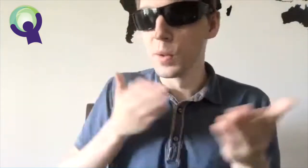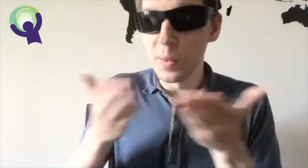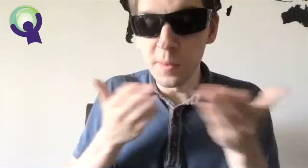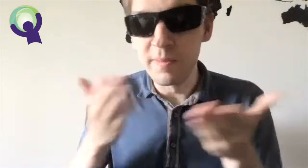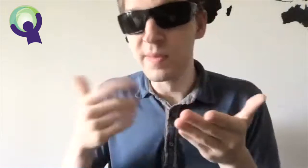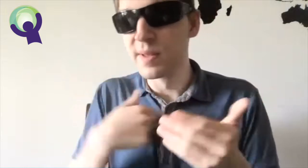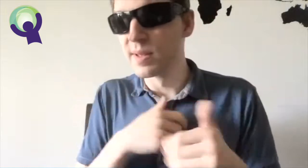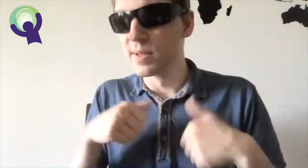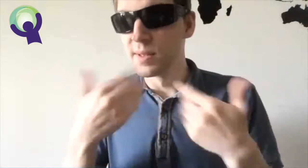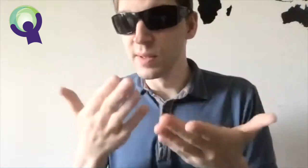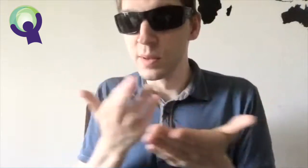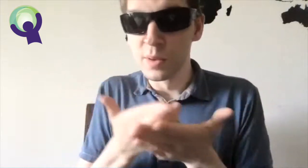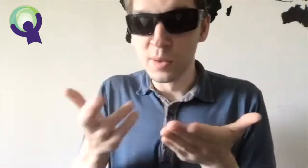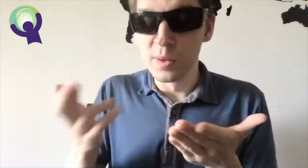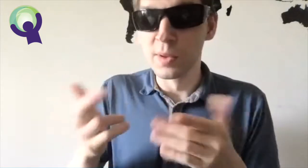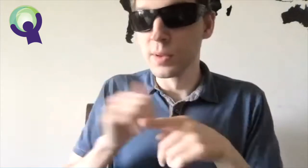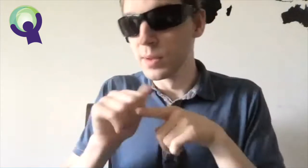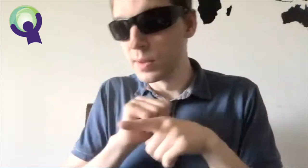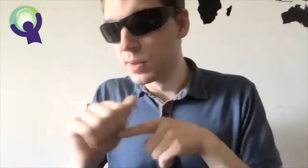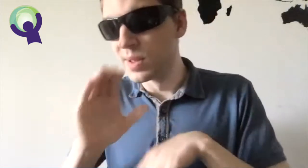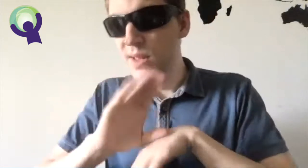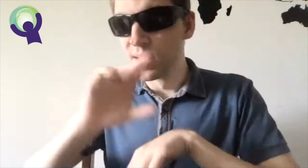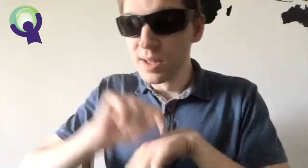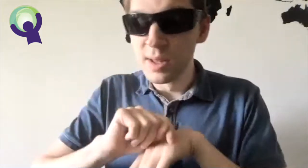We've invited the community to participate.